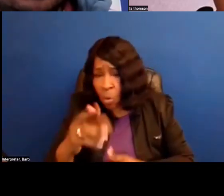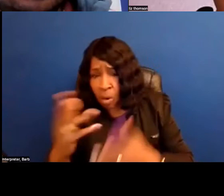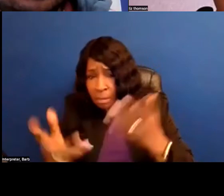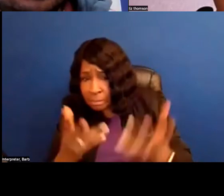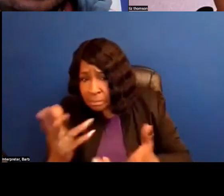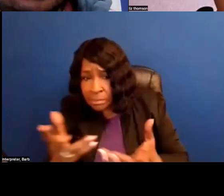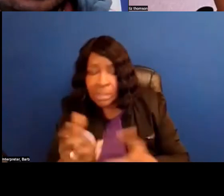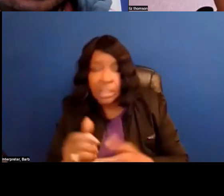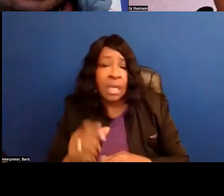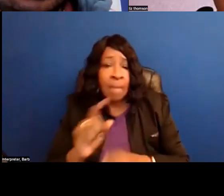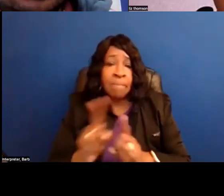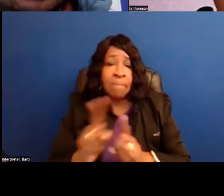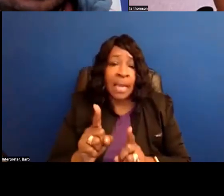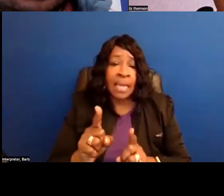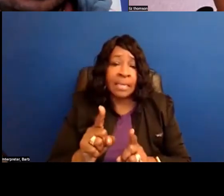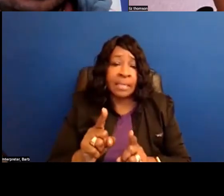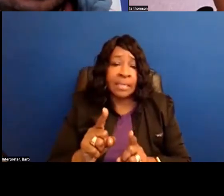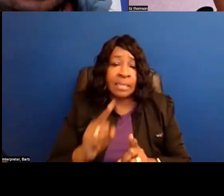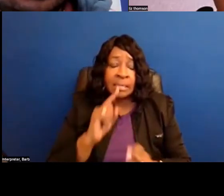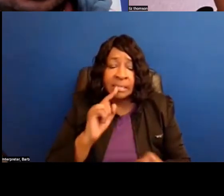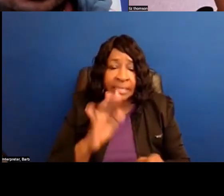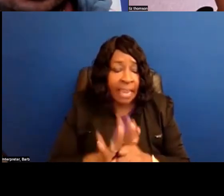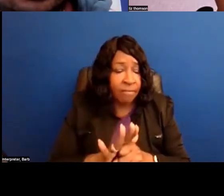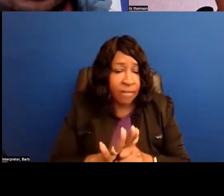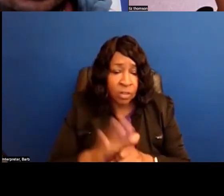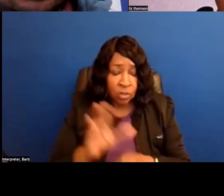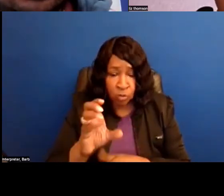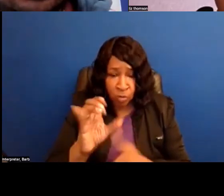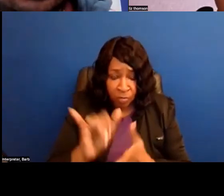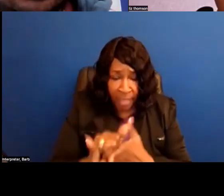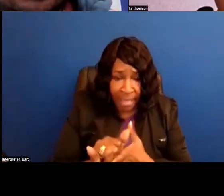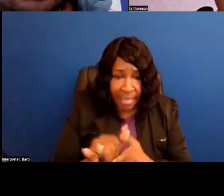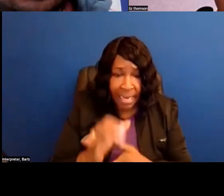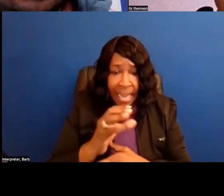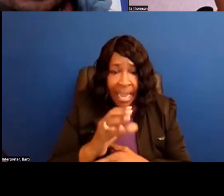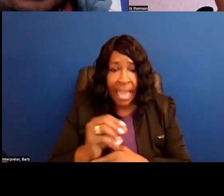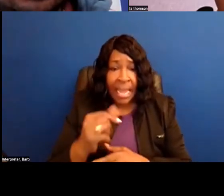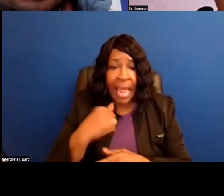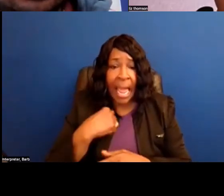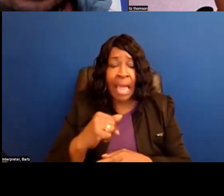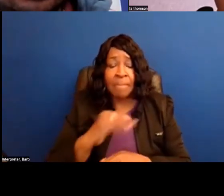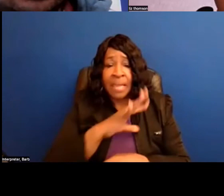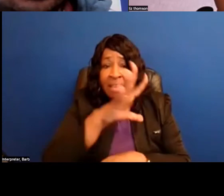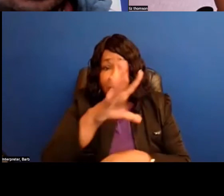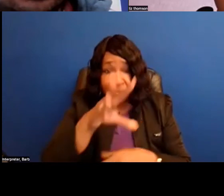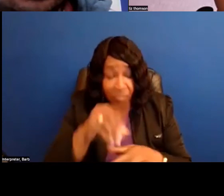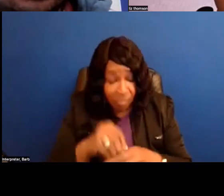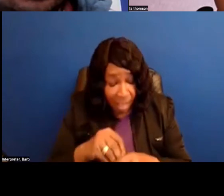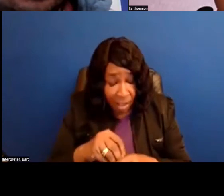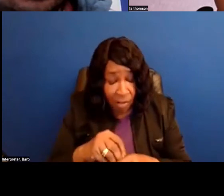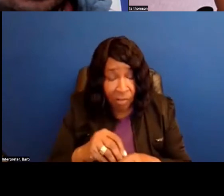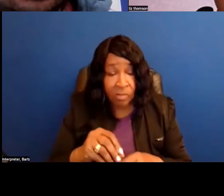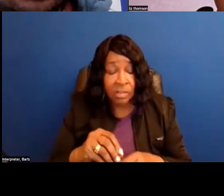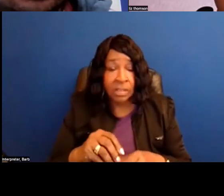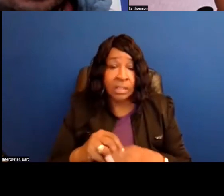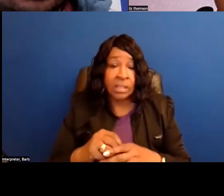But yeah, I mean definitely JPED and of course AHEAD, I'm involved in AHEAD and it's really great.